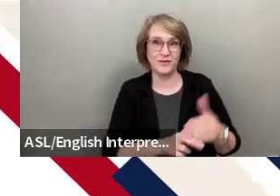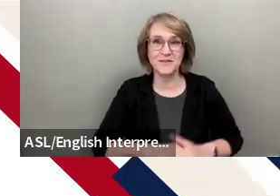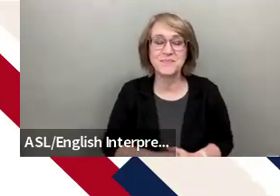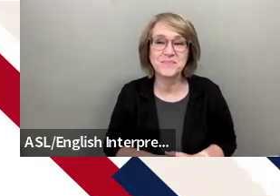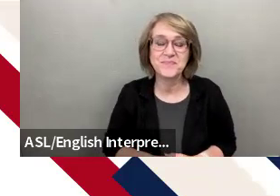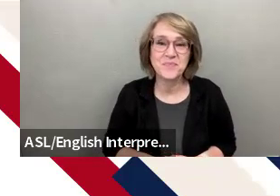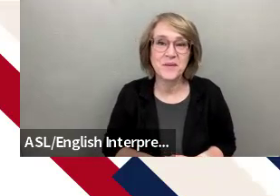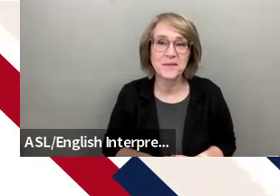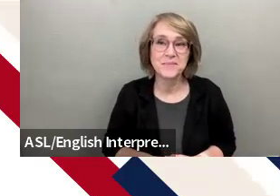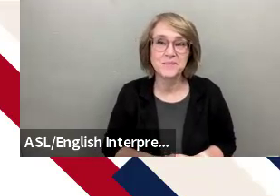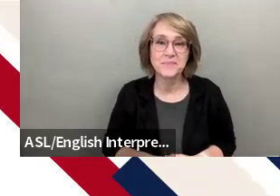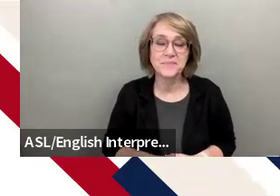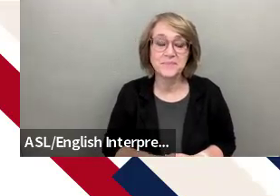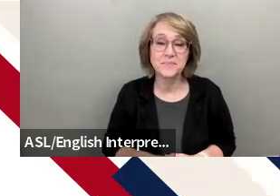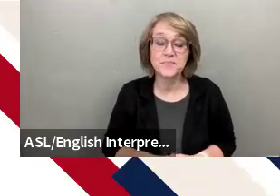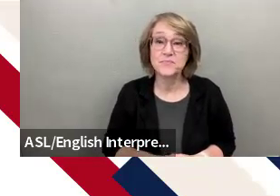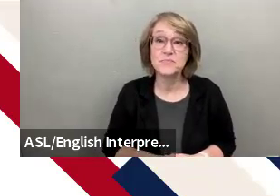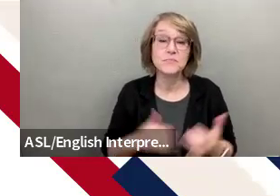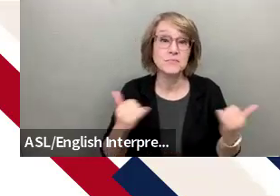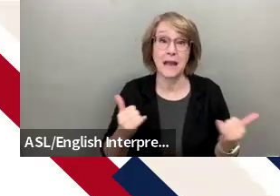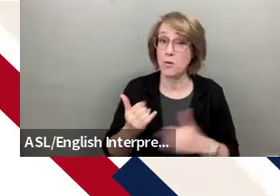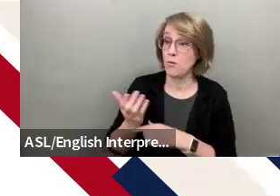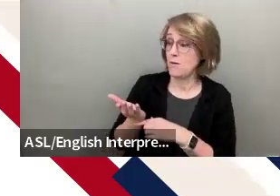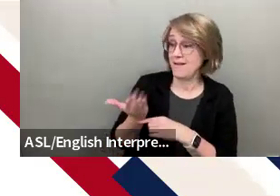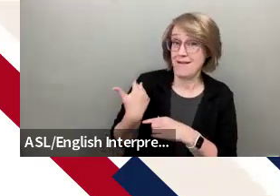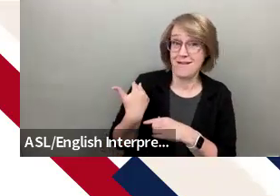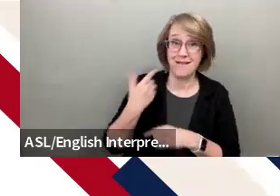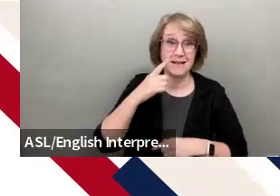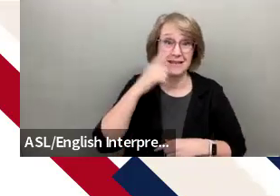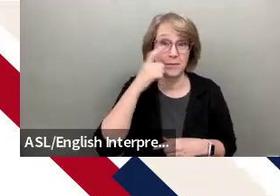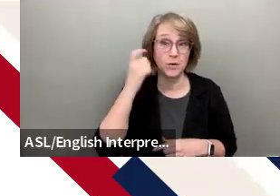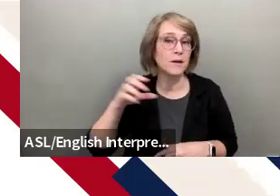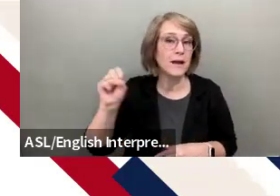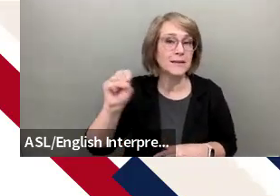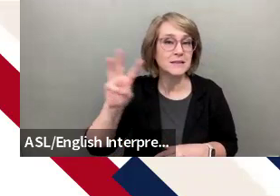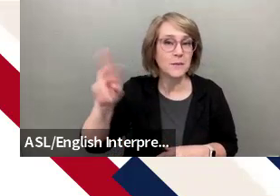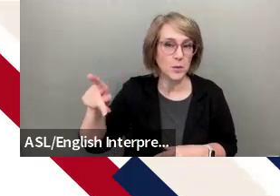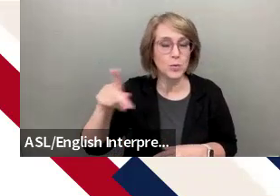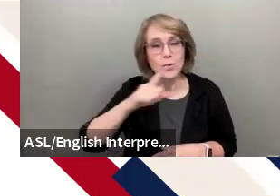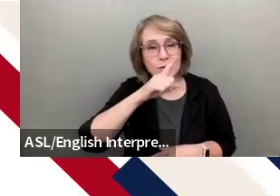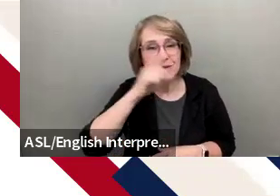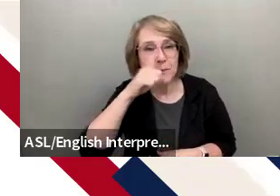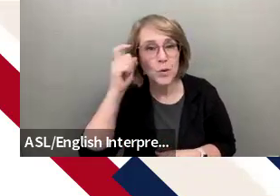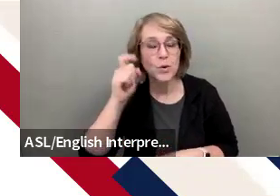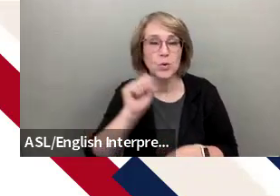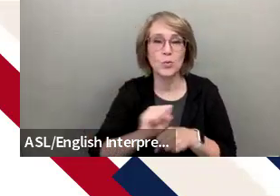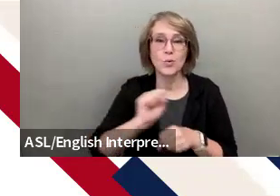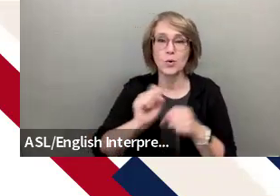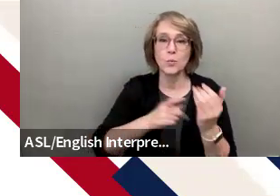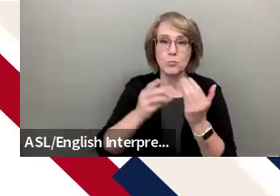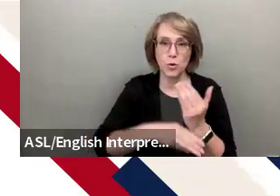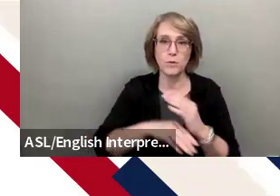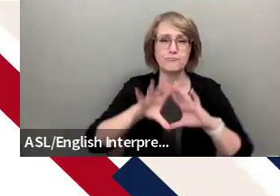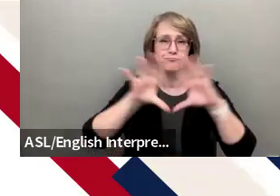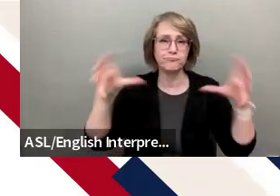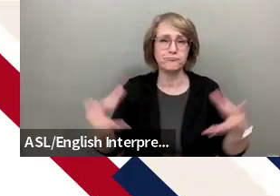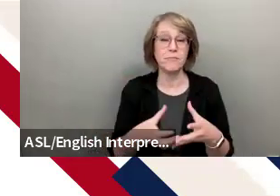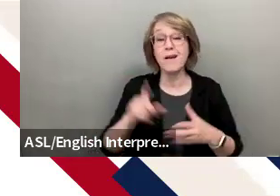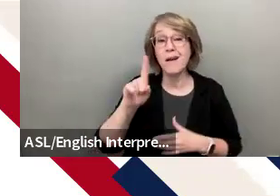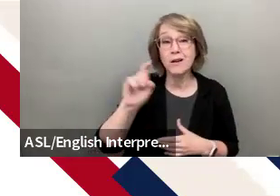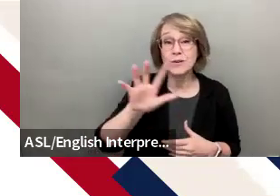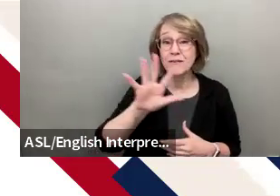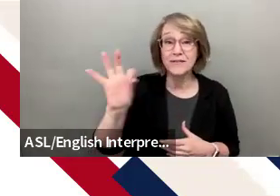SO THIS PAST YEAR THIS PAST SUMMER OUR SUMMER WORK PROGRAM SERVED AROUND 159 STUDENTS STATEWIDE. SO